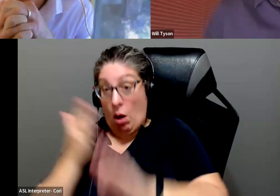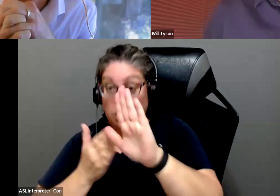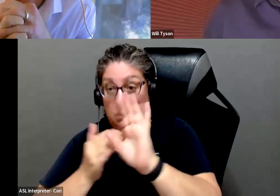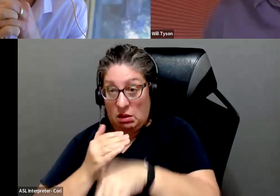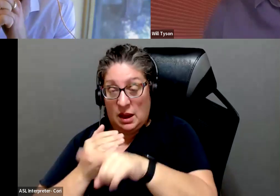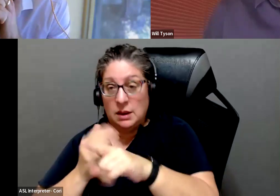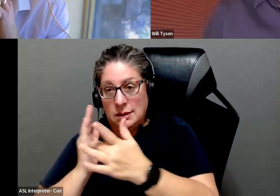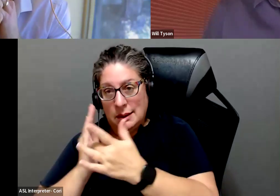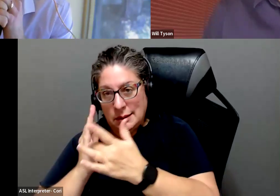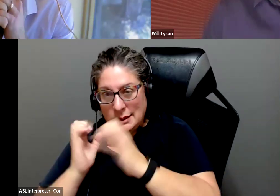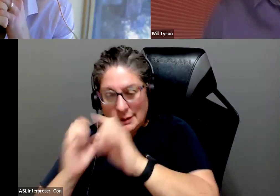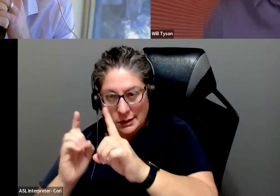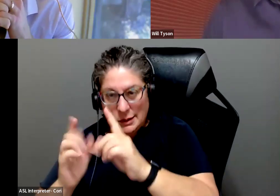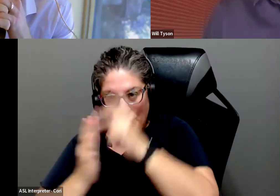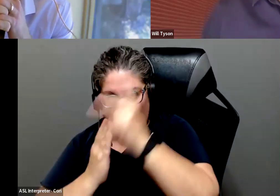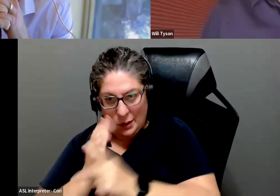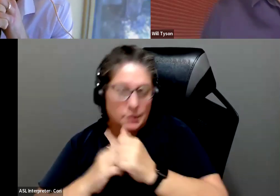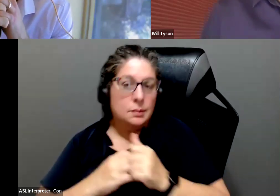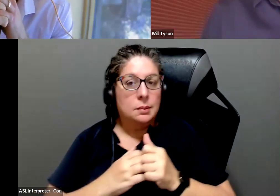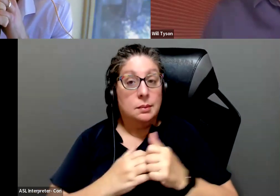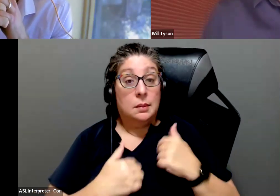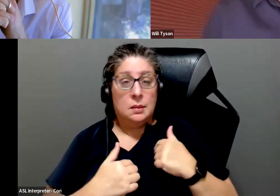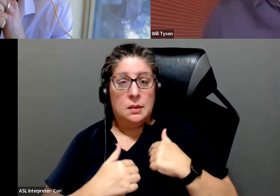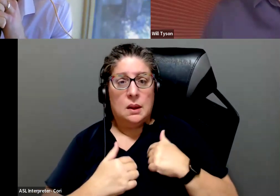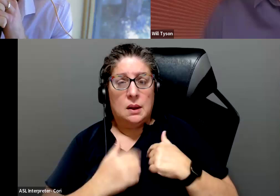Technician education programs, and I have been funded through